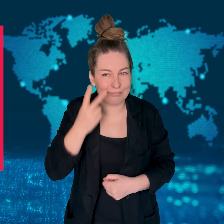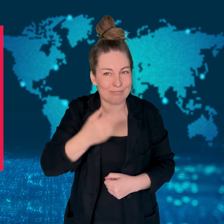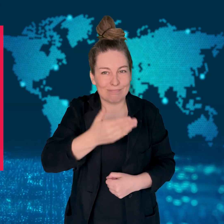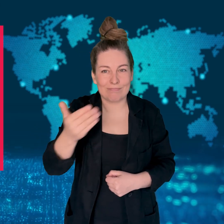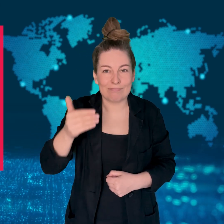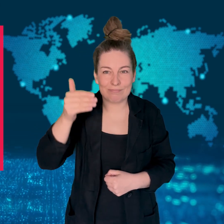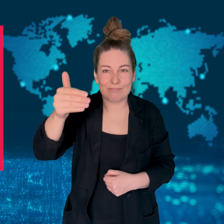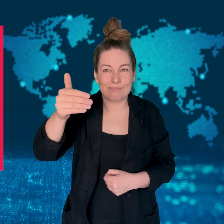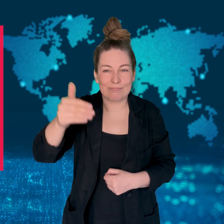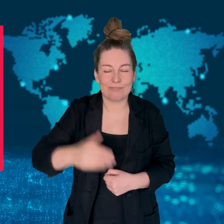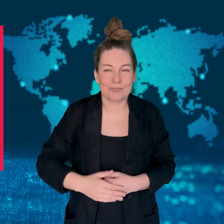See you next time!